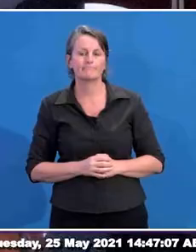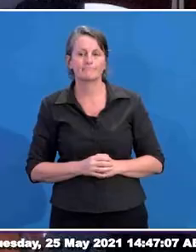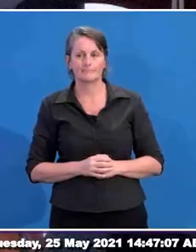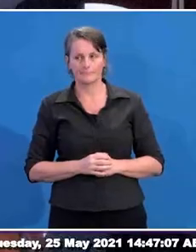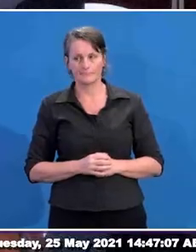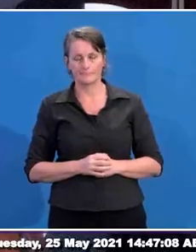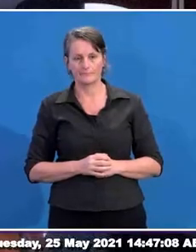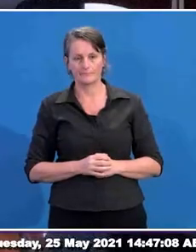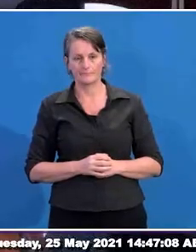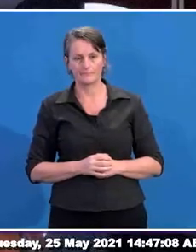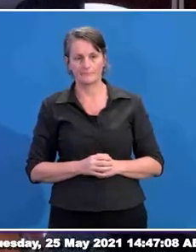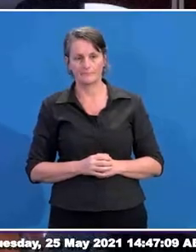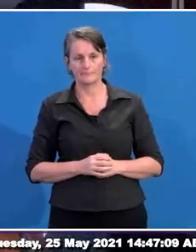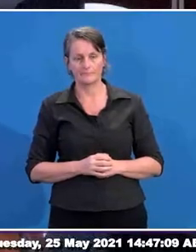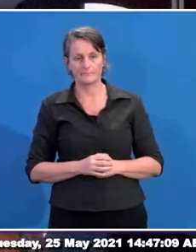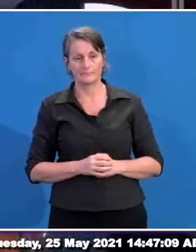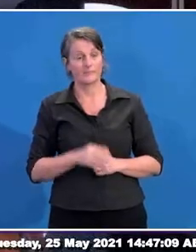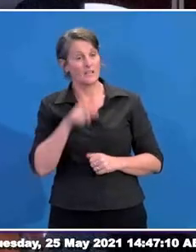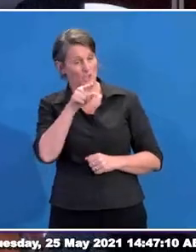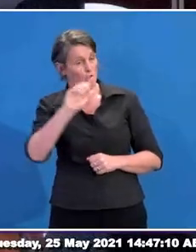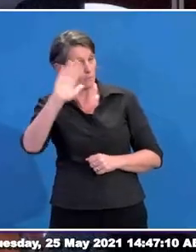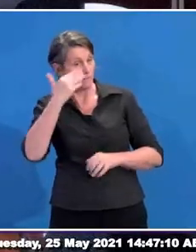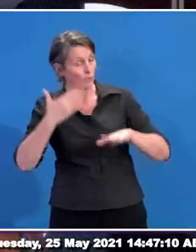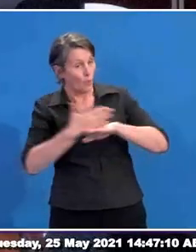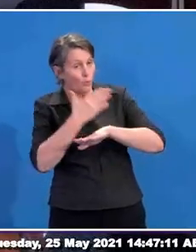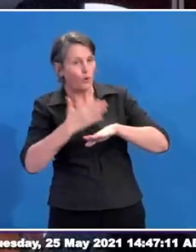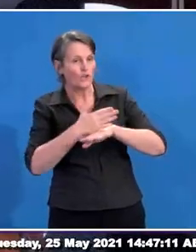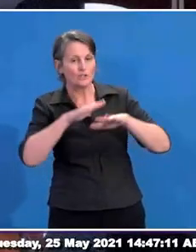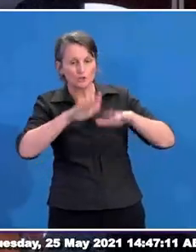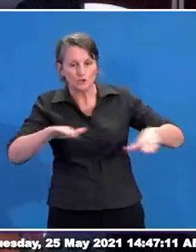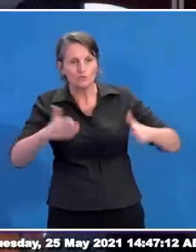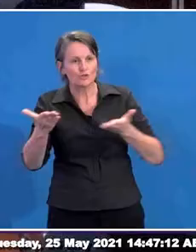worked in children's, disability services, out-of-home care services, you often are